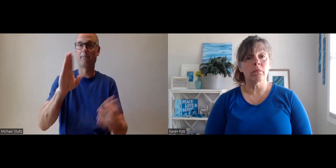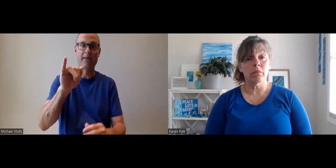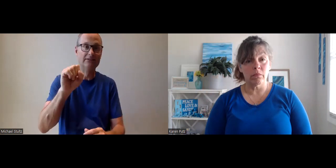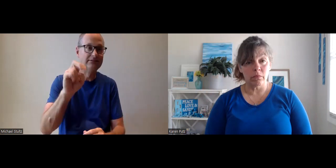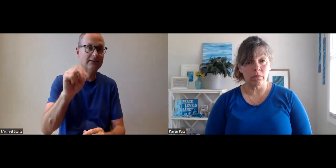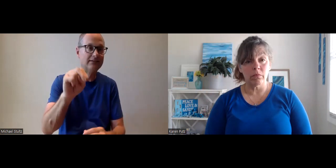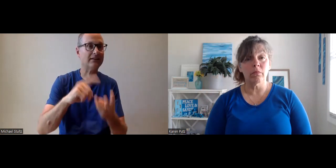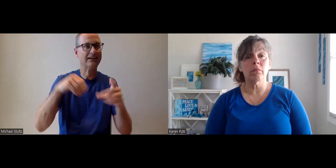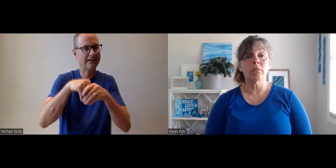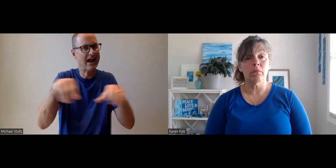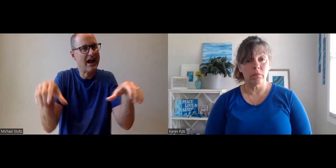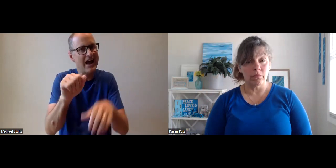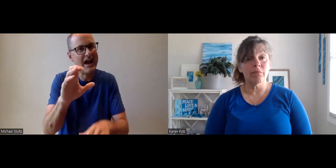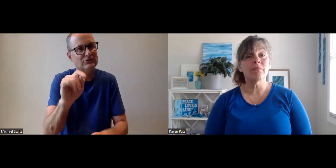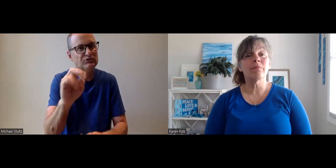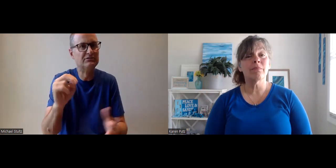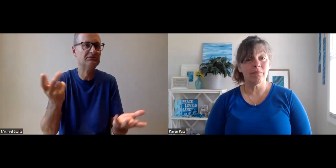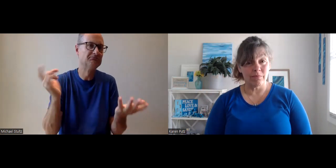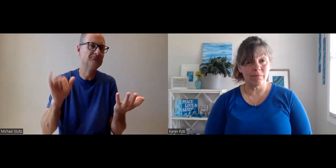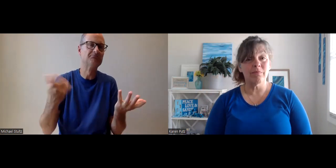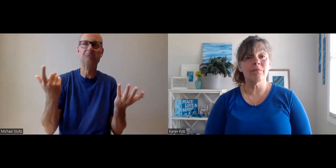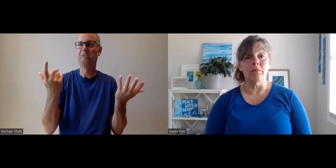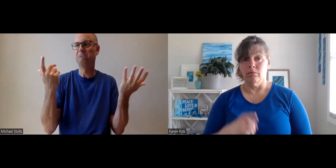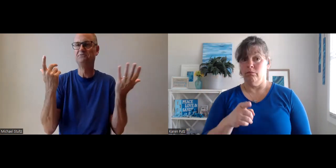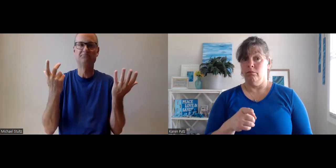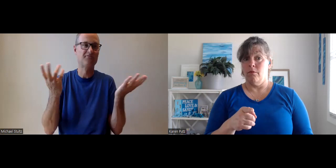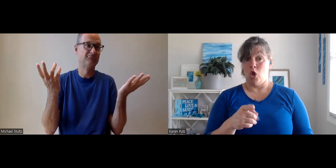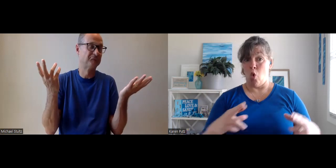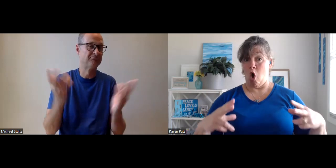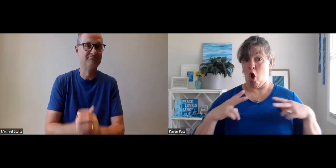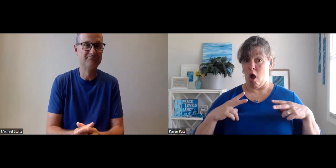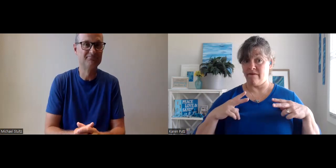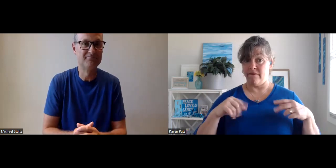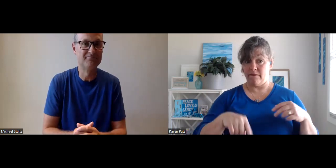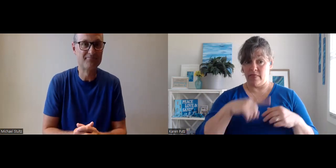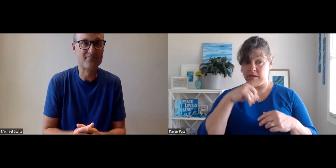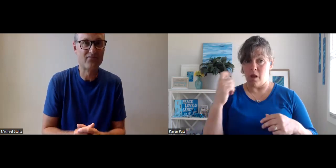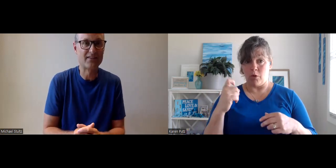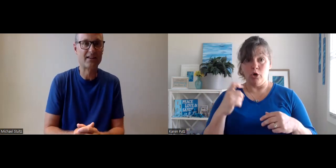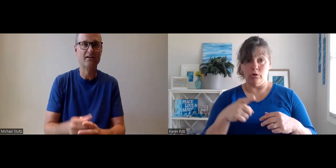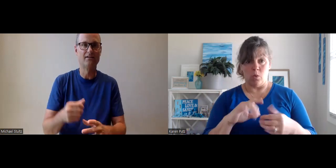the land onto it's very difficult, but it's like a lot of each shock. No,